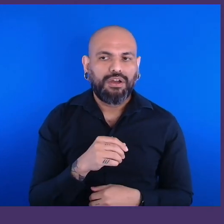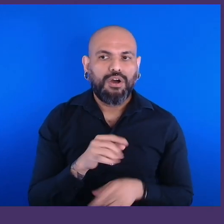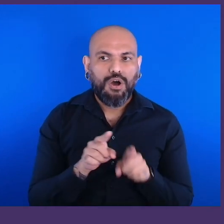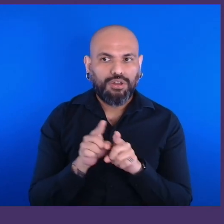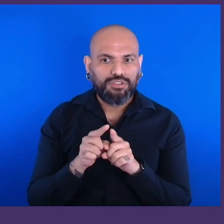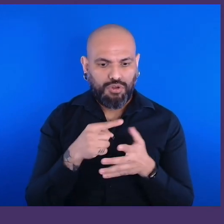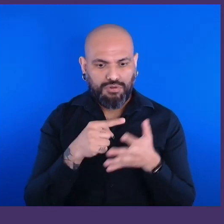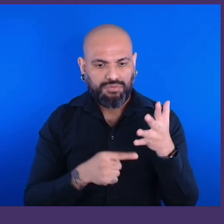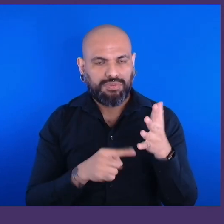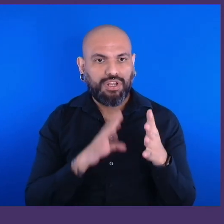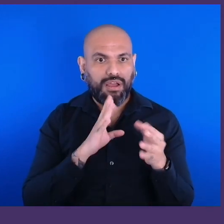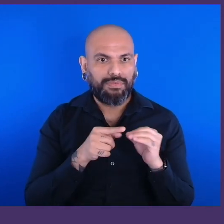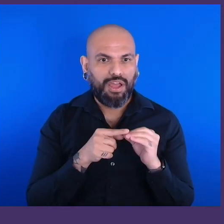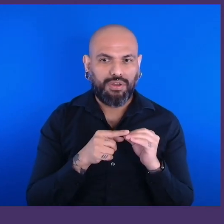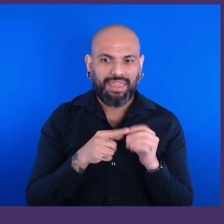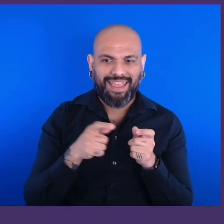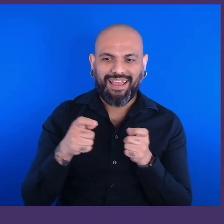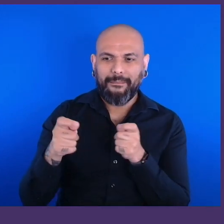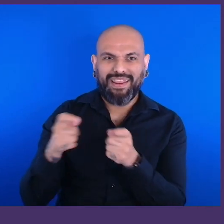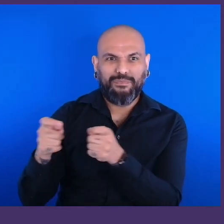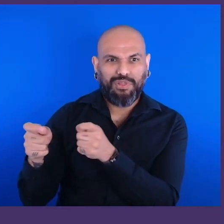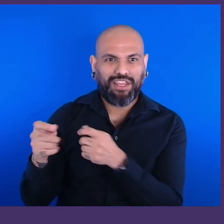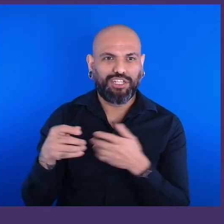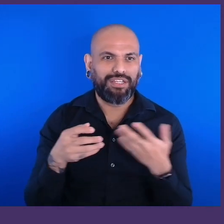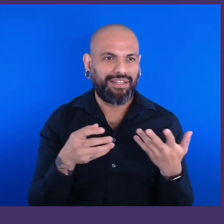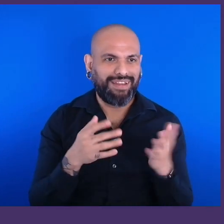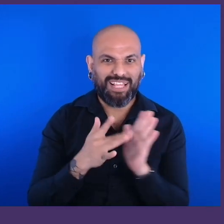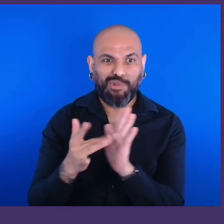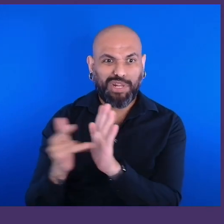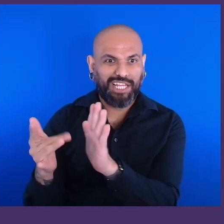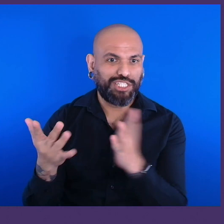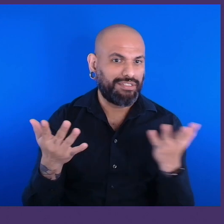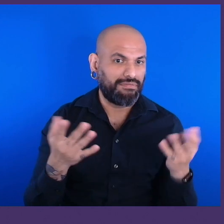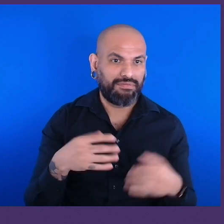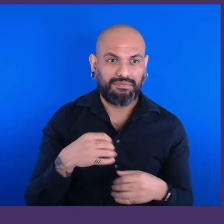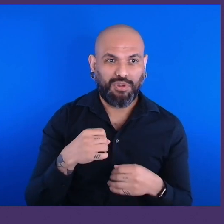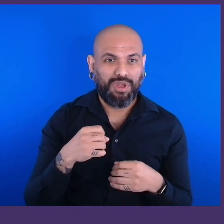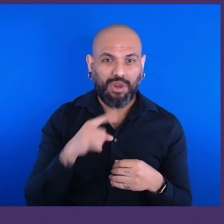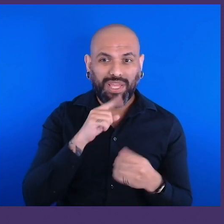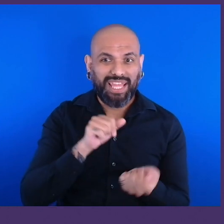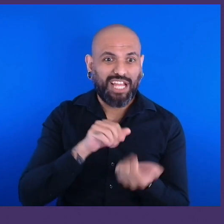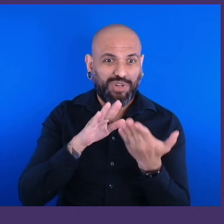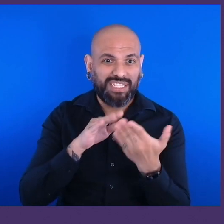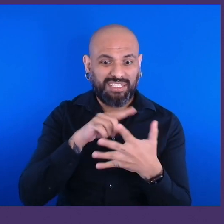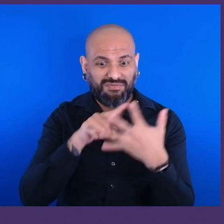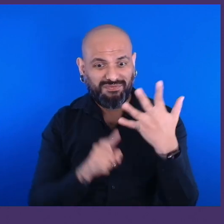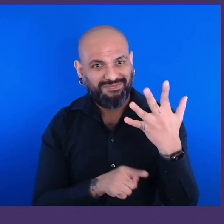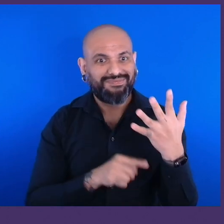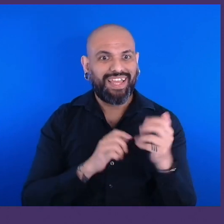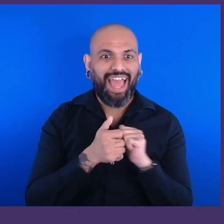deception, exploitation. It addresses how it affects individuals